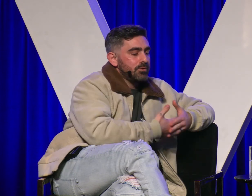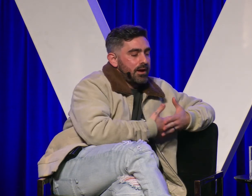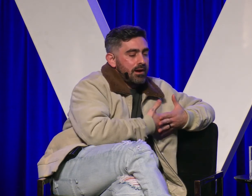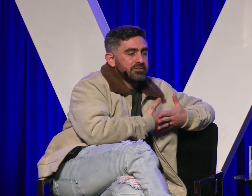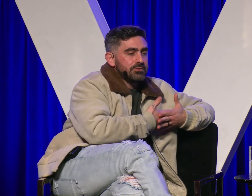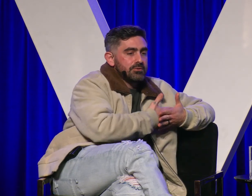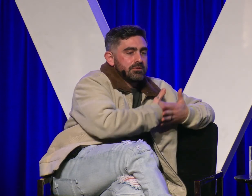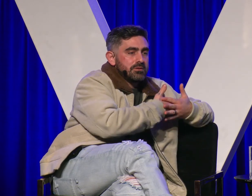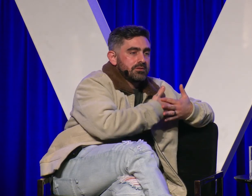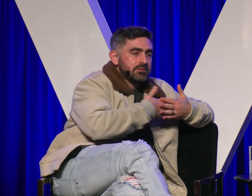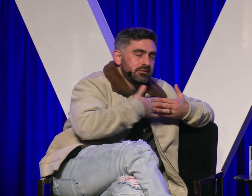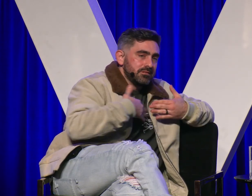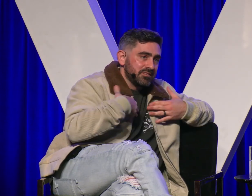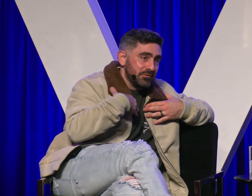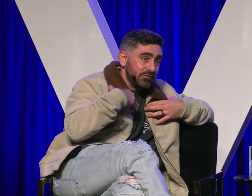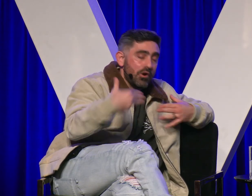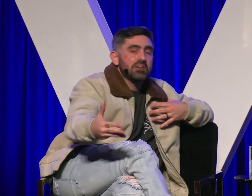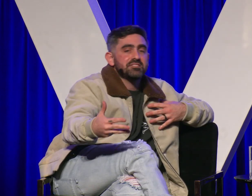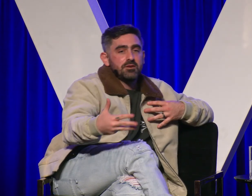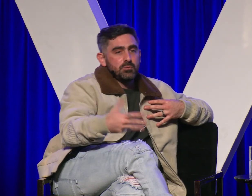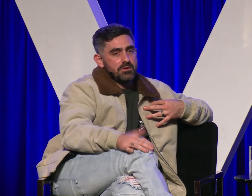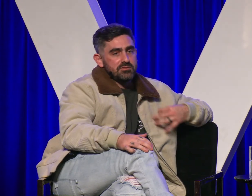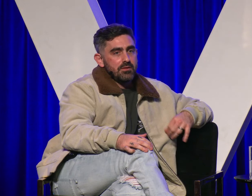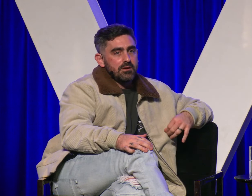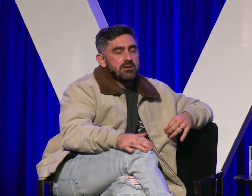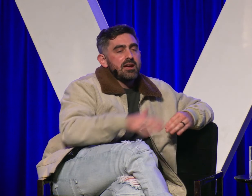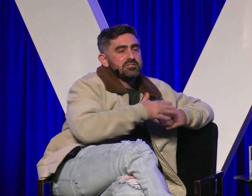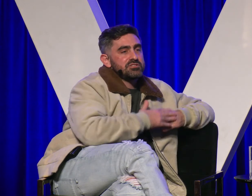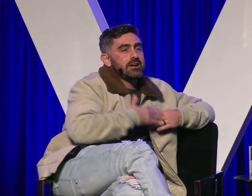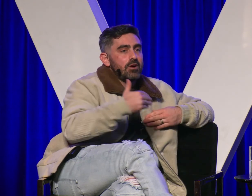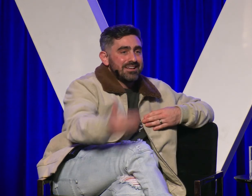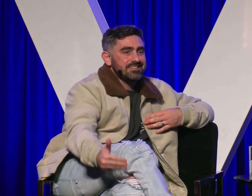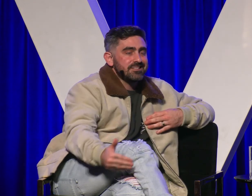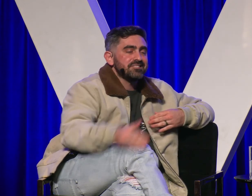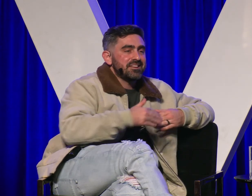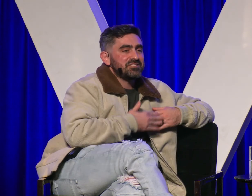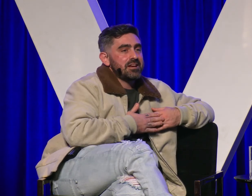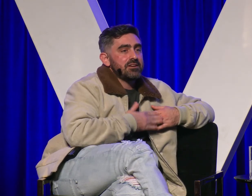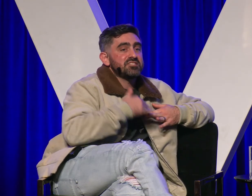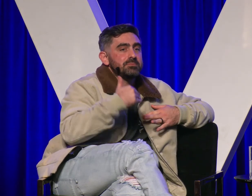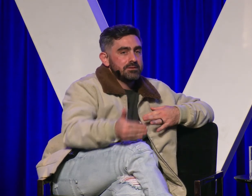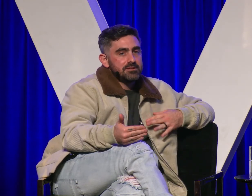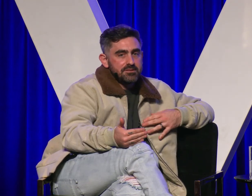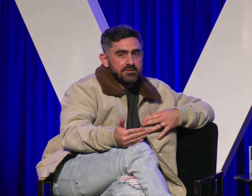how to converse with each other and share ideas and share experiences.